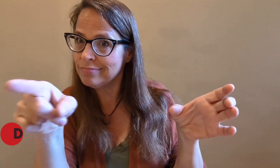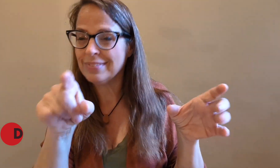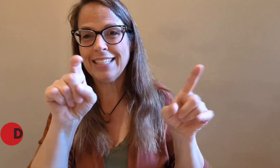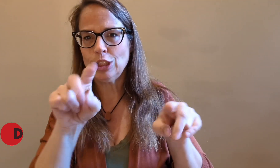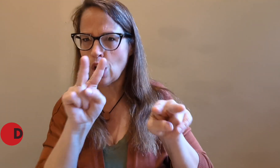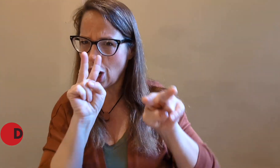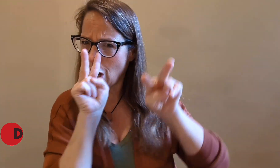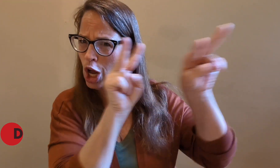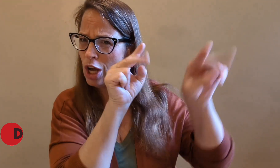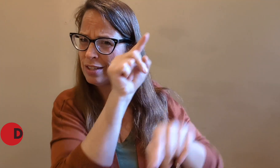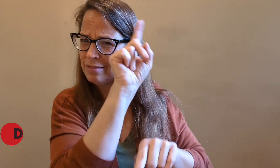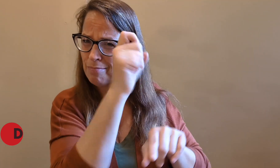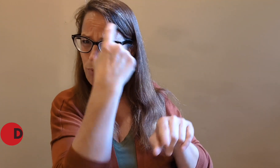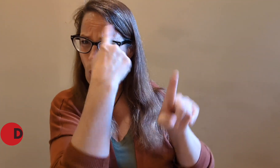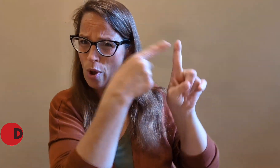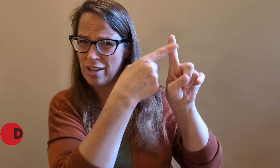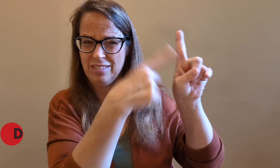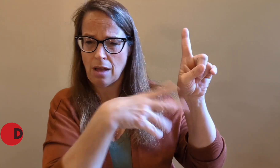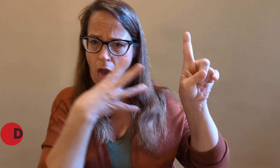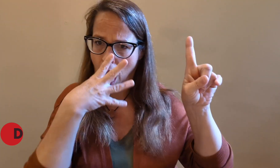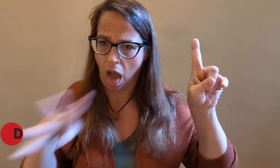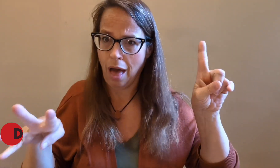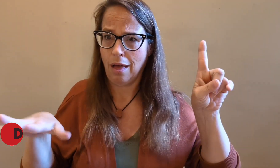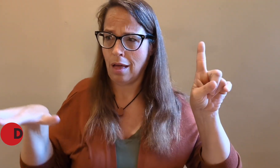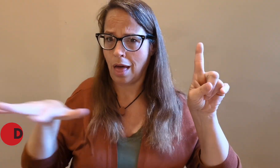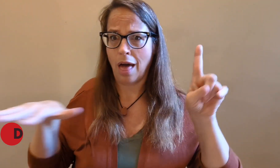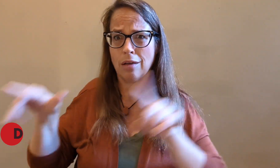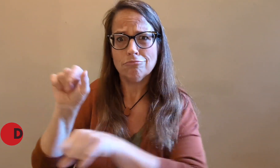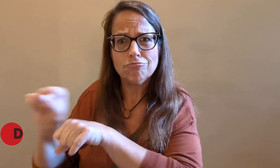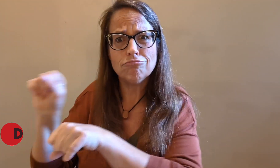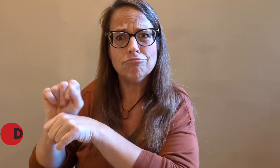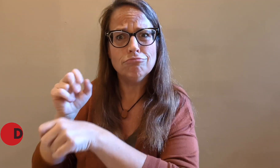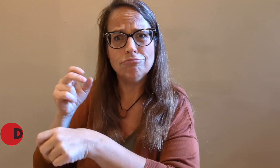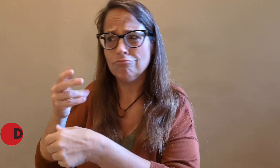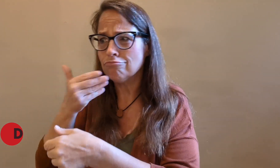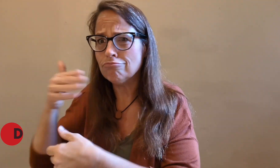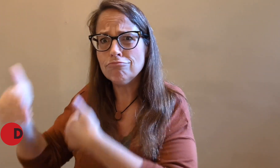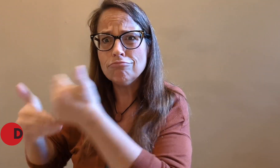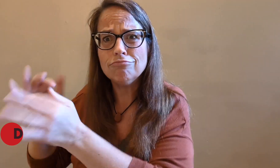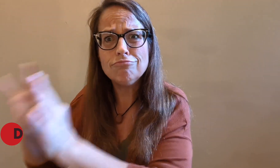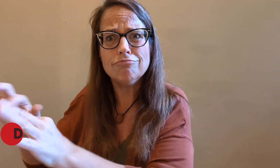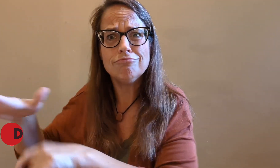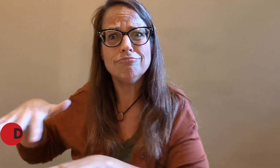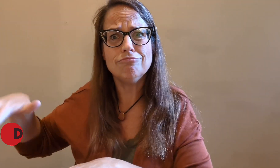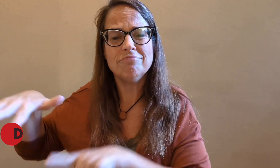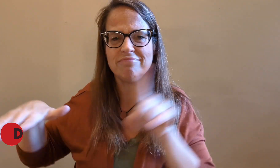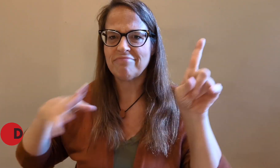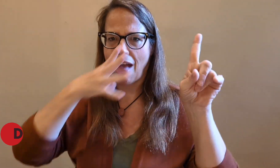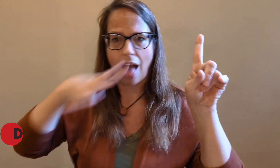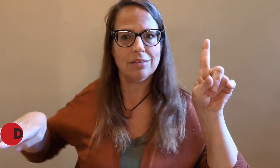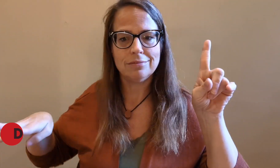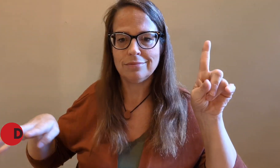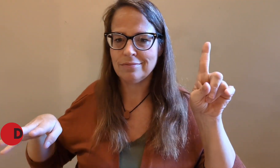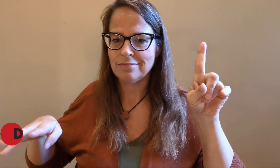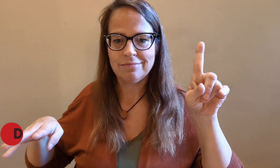to take a good long look at an employer that neglects the well-being of their workers.